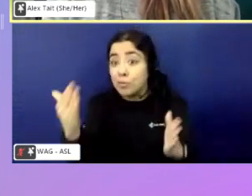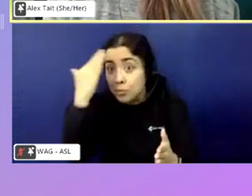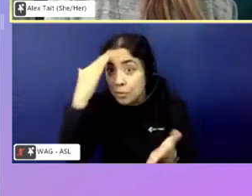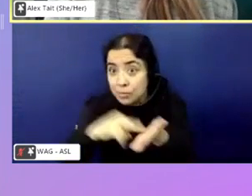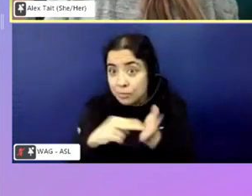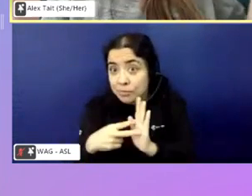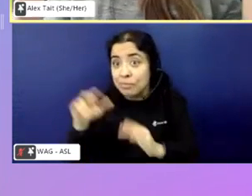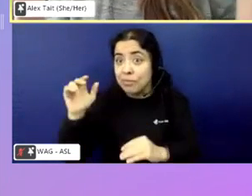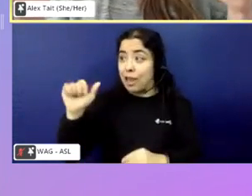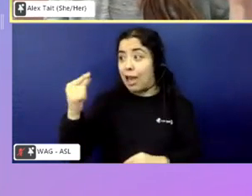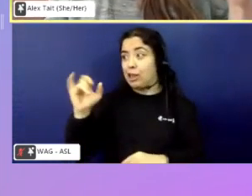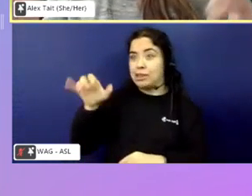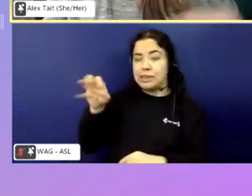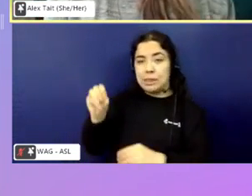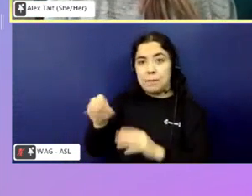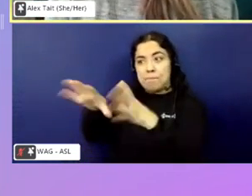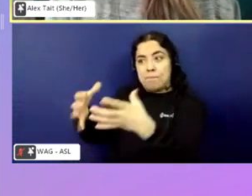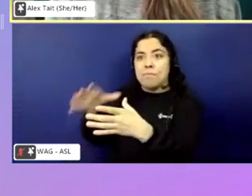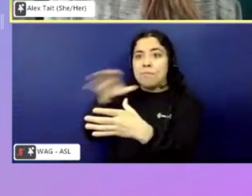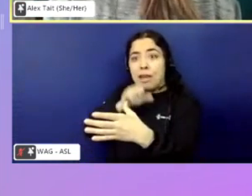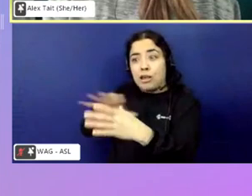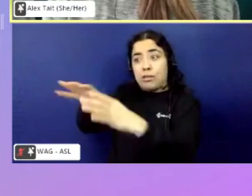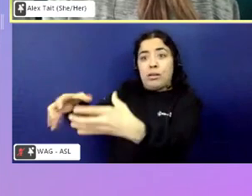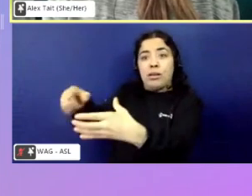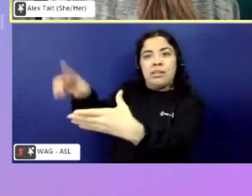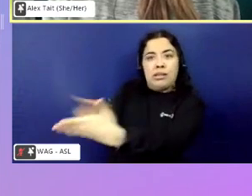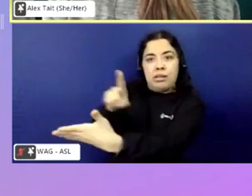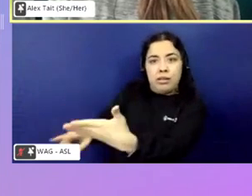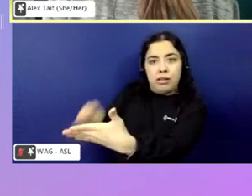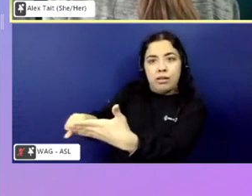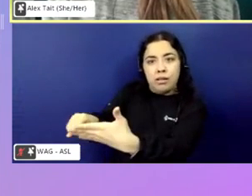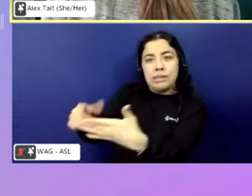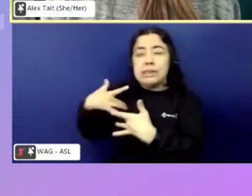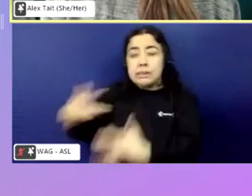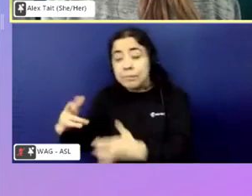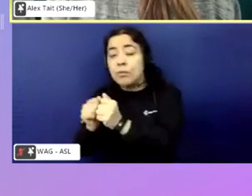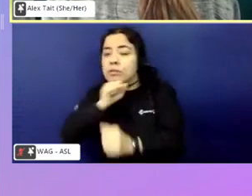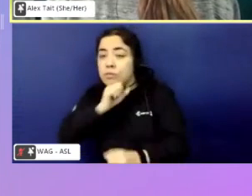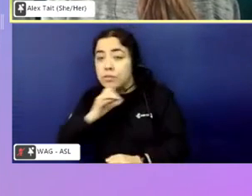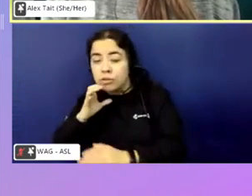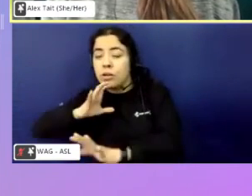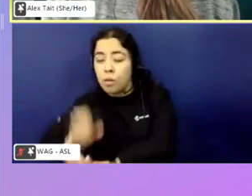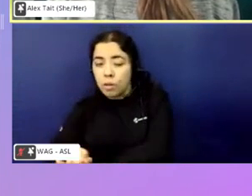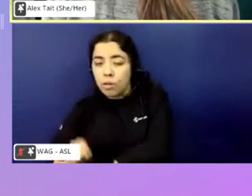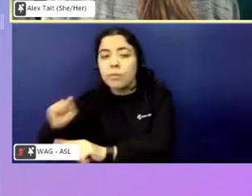avoid rather than celebrated. OK now that we atheism know what is, let's talk about